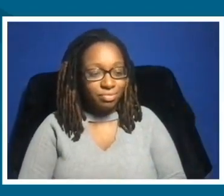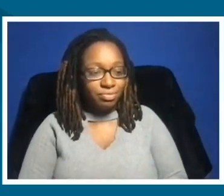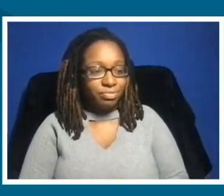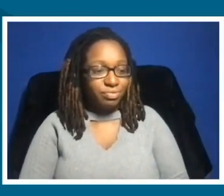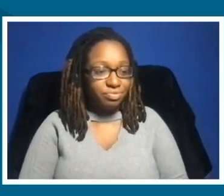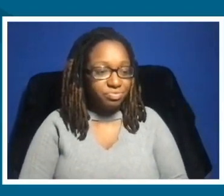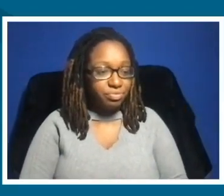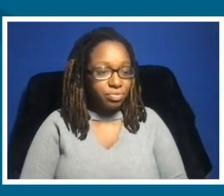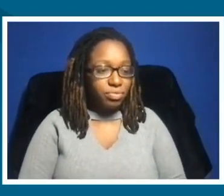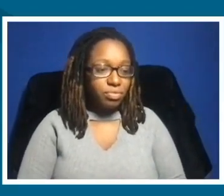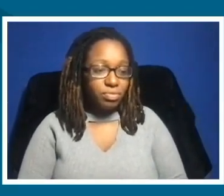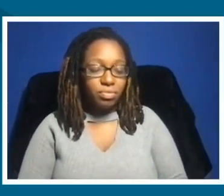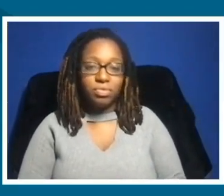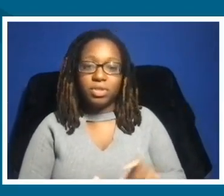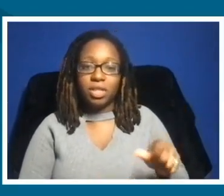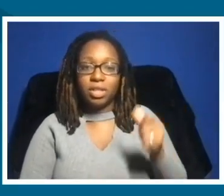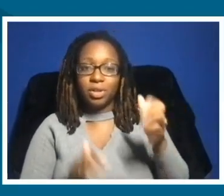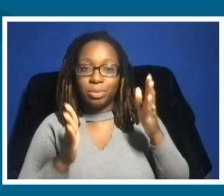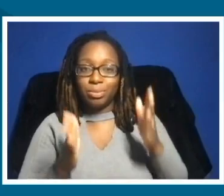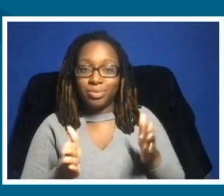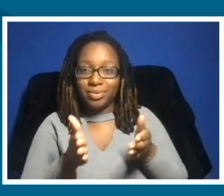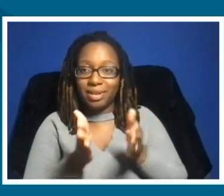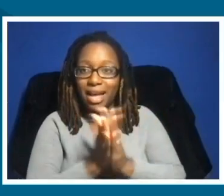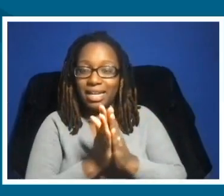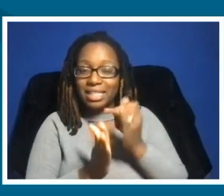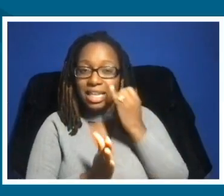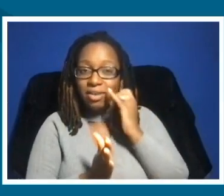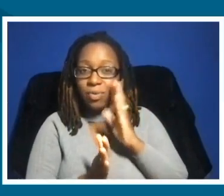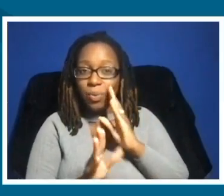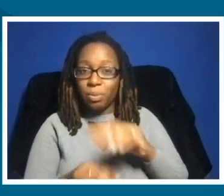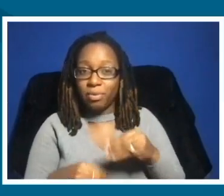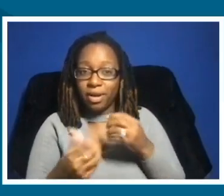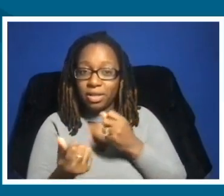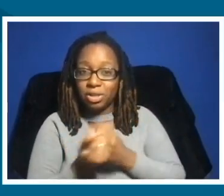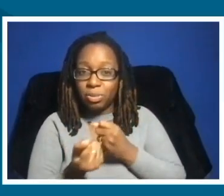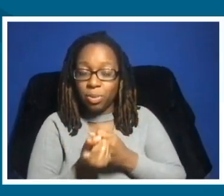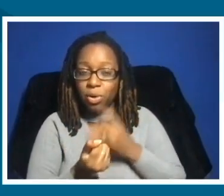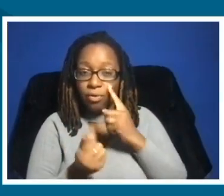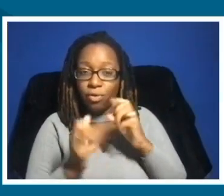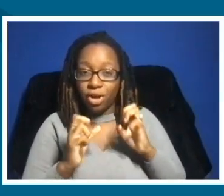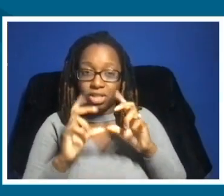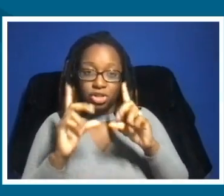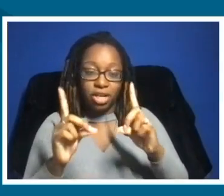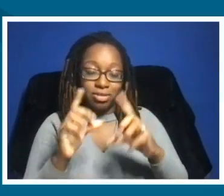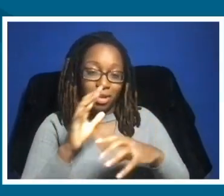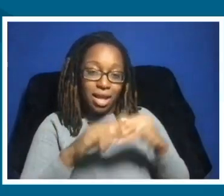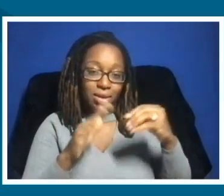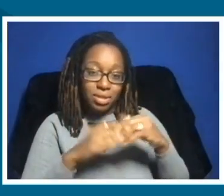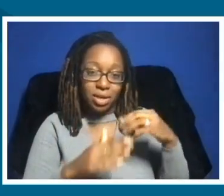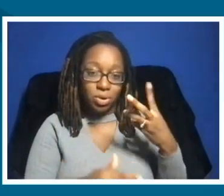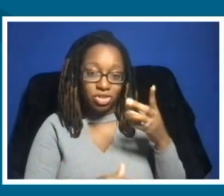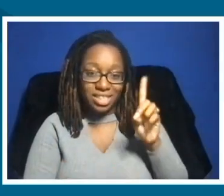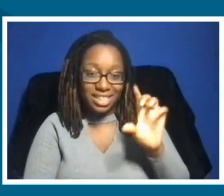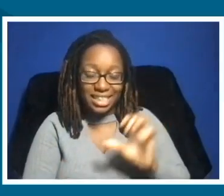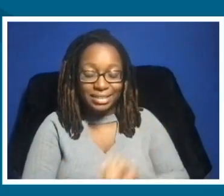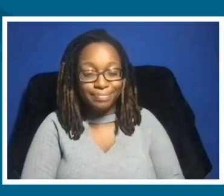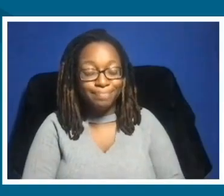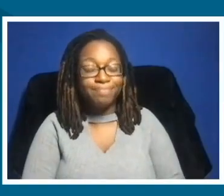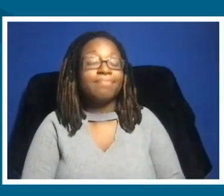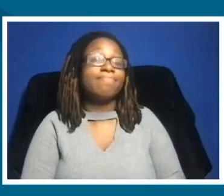somebody else wants to know if we provide support for educators outside dc you know this